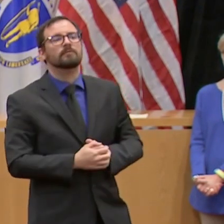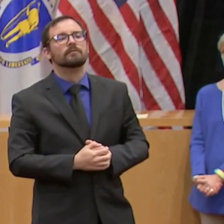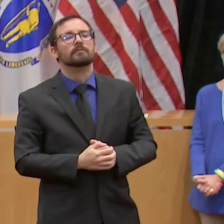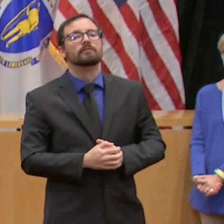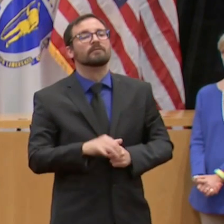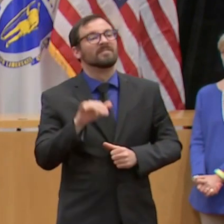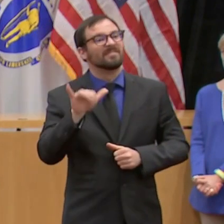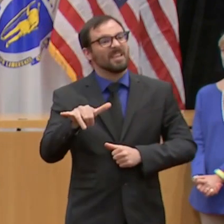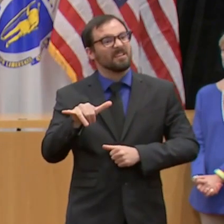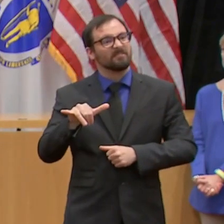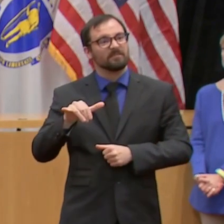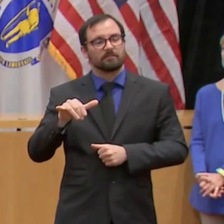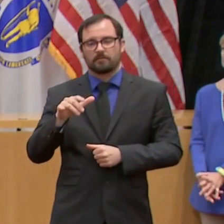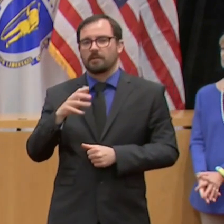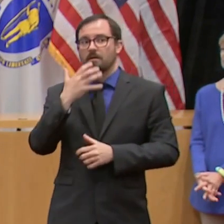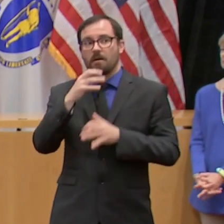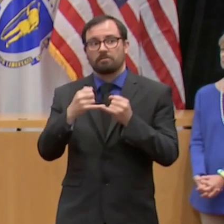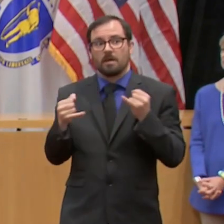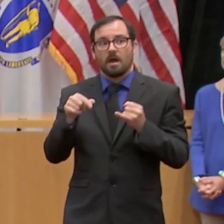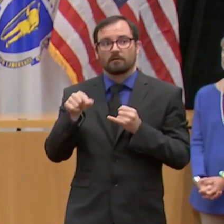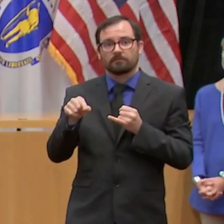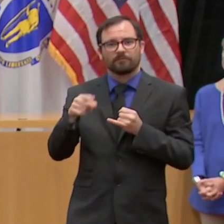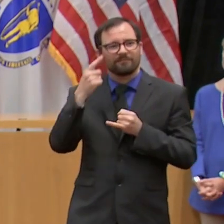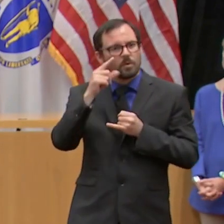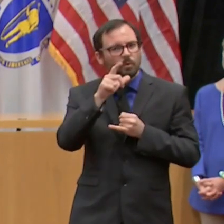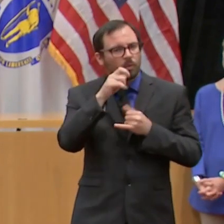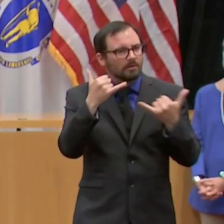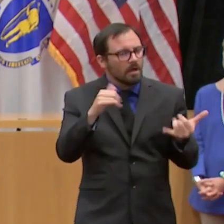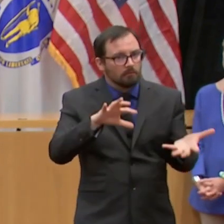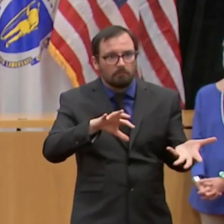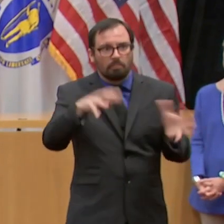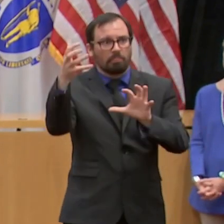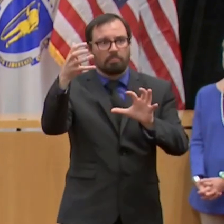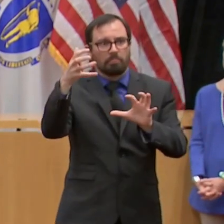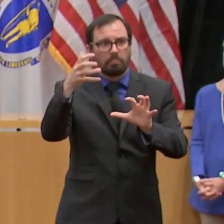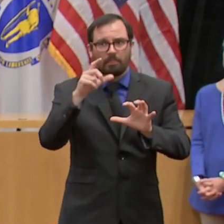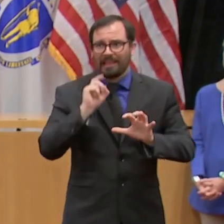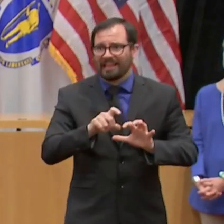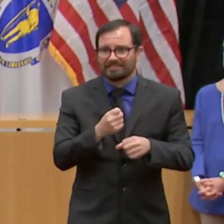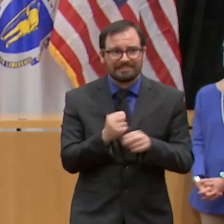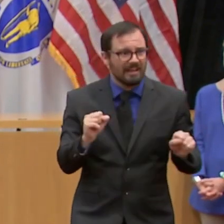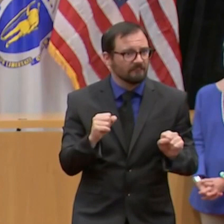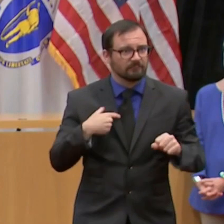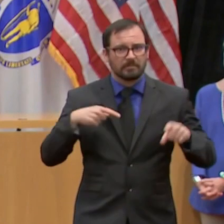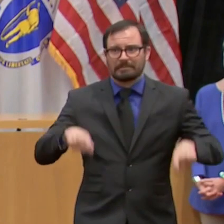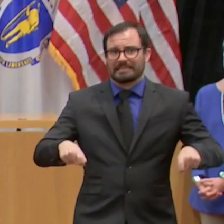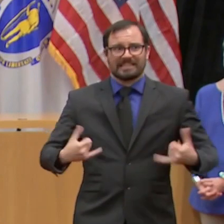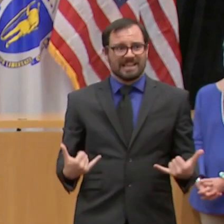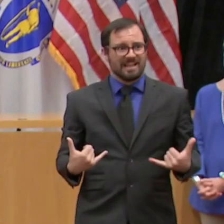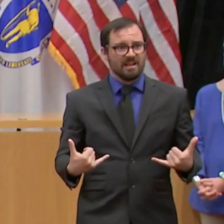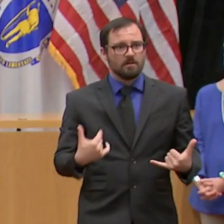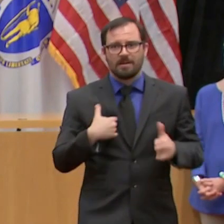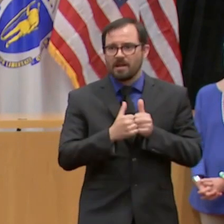TO DOMESTIC VIOLENCE OR RAPE CRISIS PROGRAMS. THIS HOTLINE IS DESIGNED FOR CRISIS INTERVENTION SUPPORT FOR